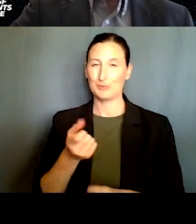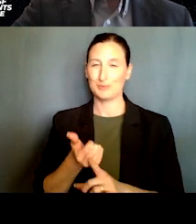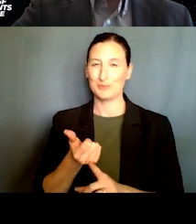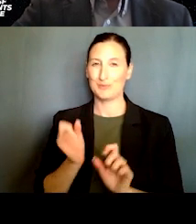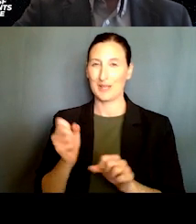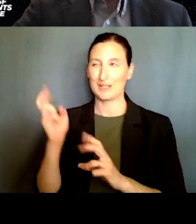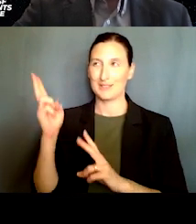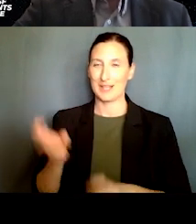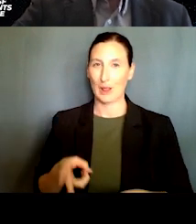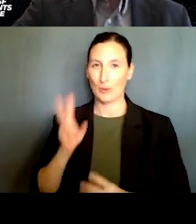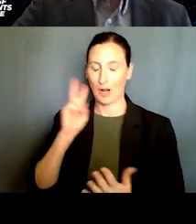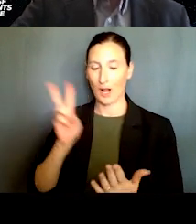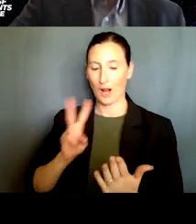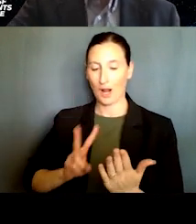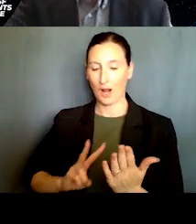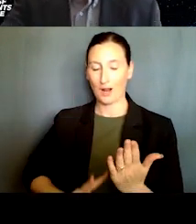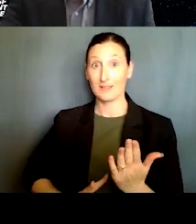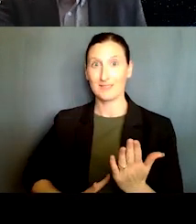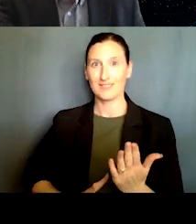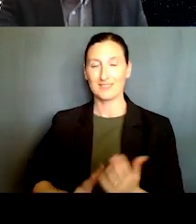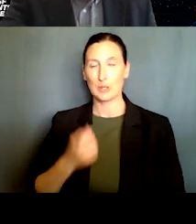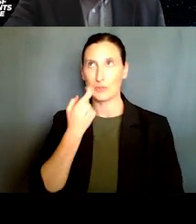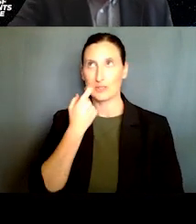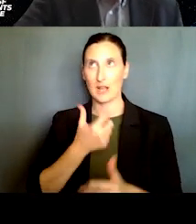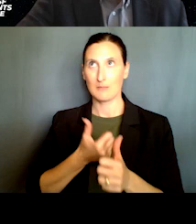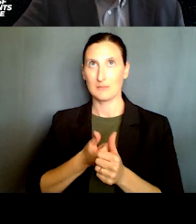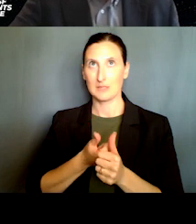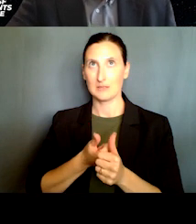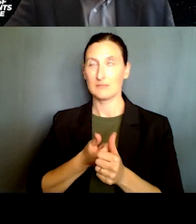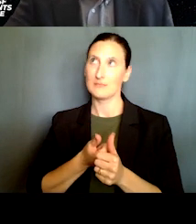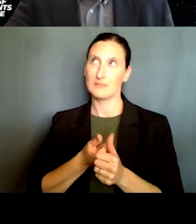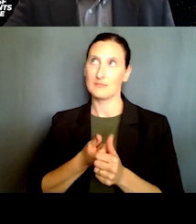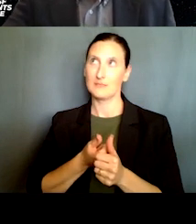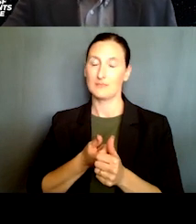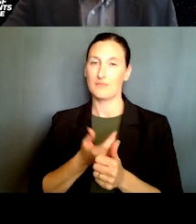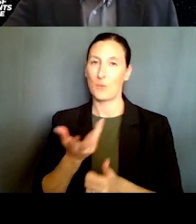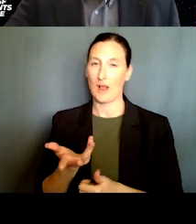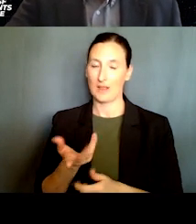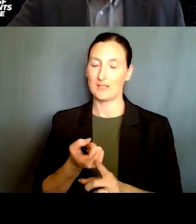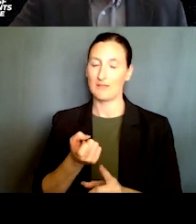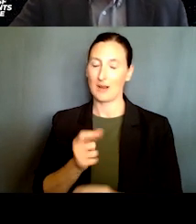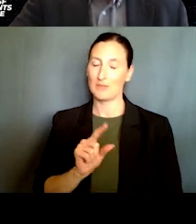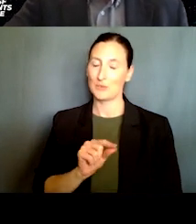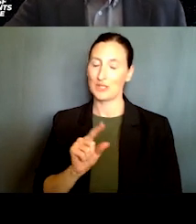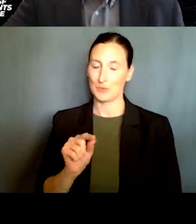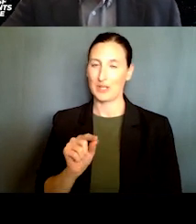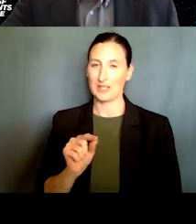you can download it and read all about it. It was last updated and it's from 2020.